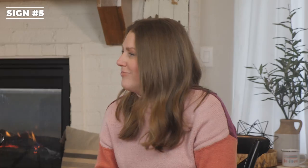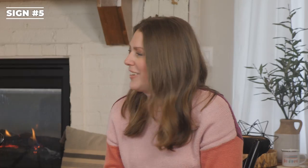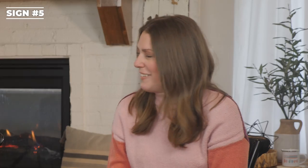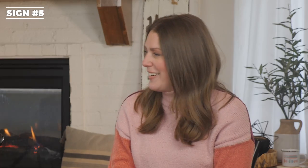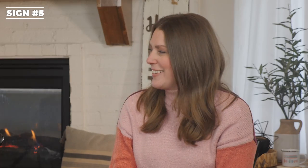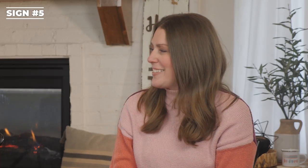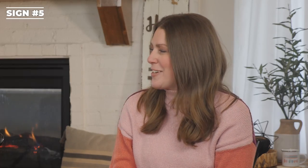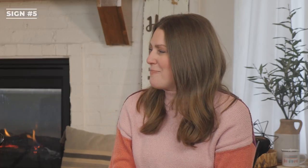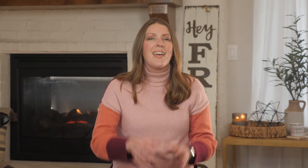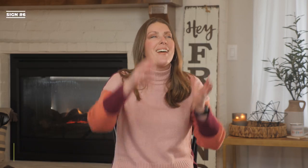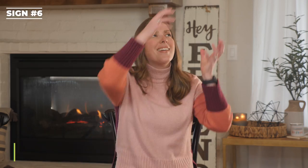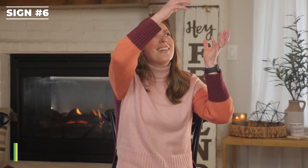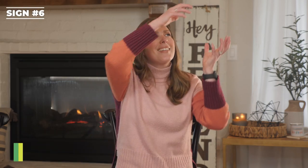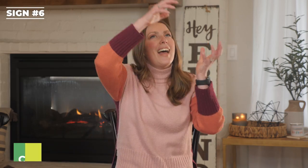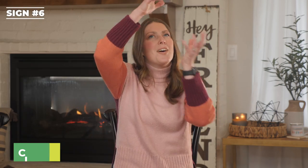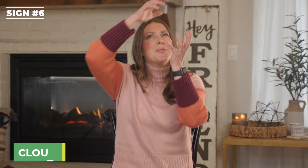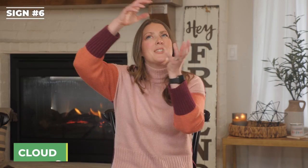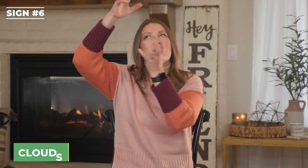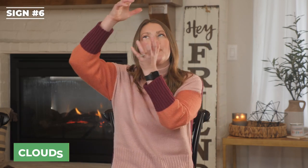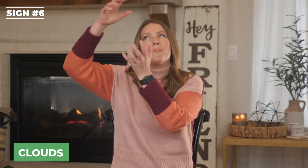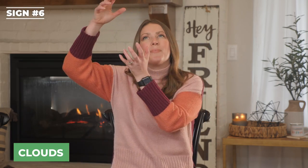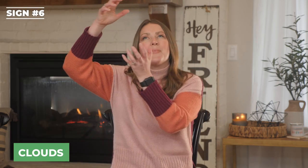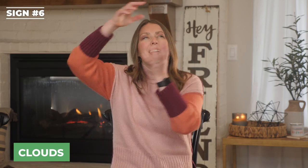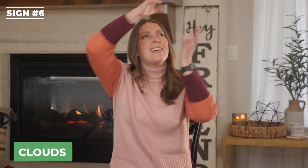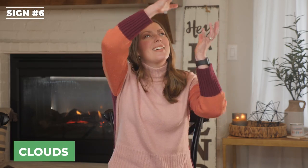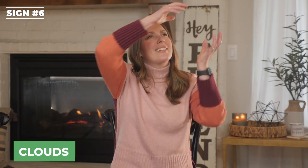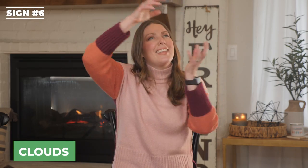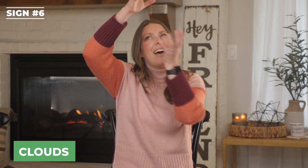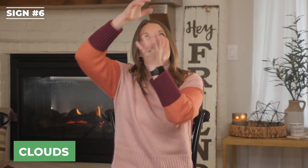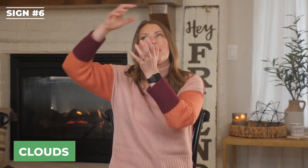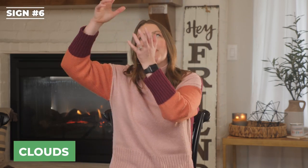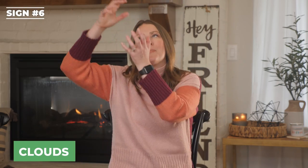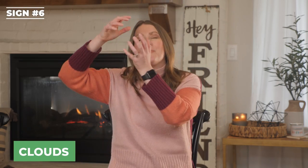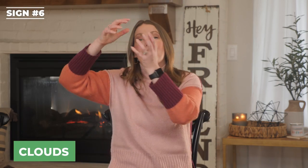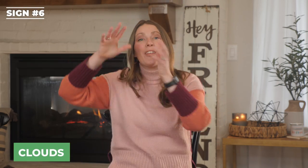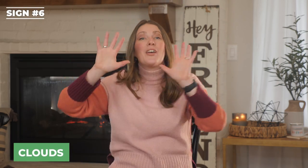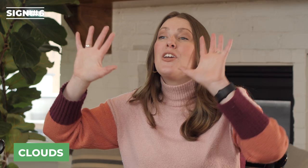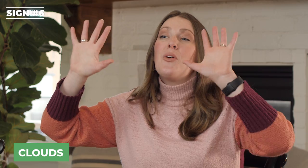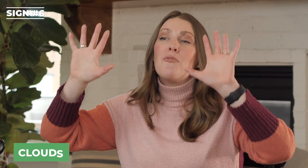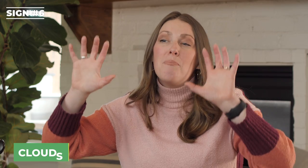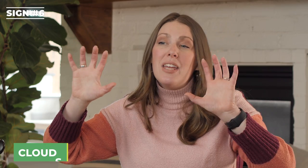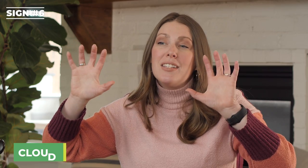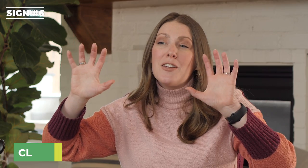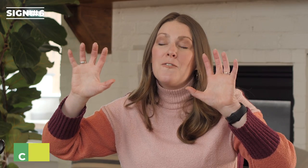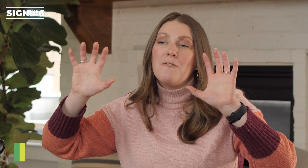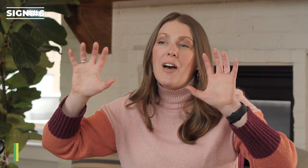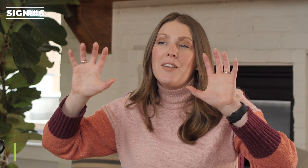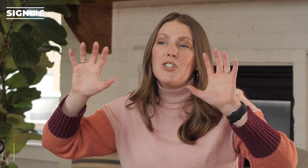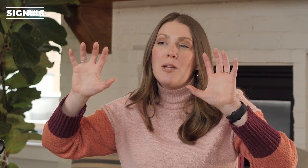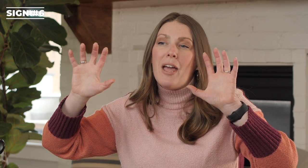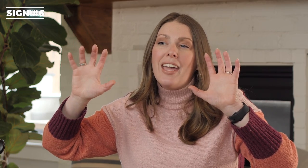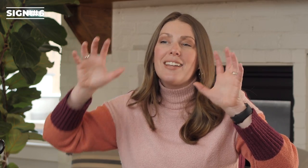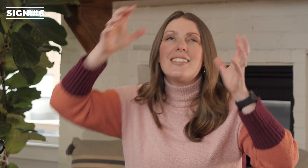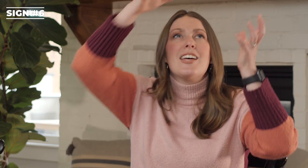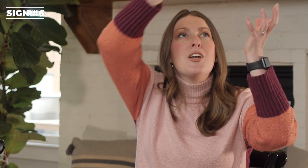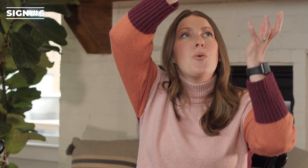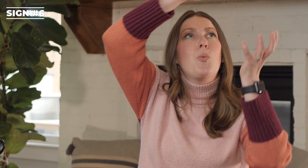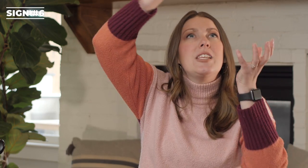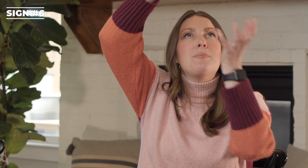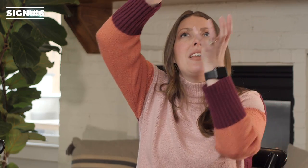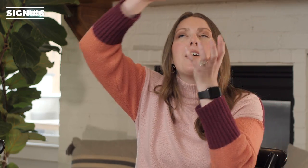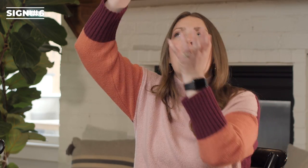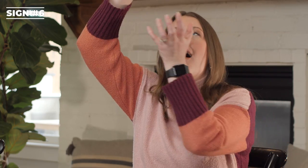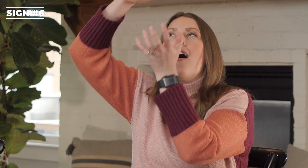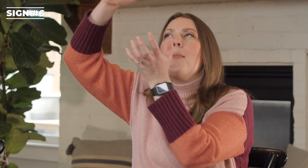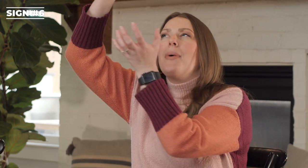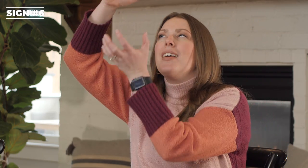Very good job. 'Clouds, clouds' you have bent 5-shaped hands whisping them up